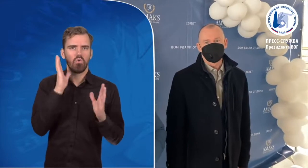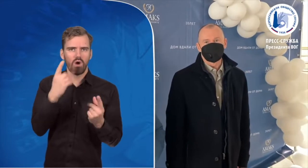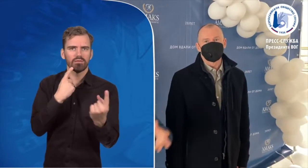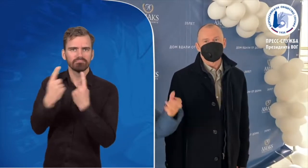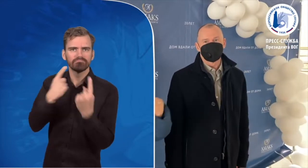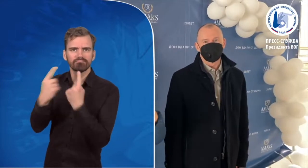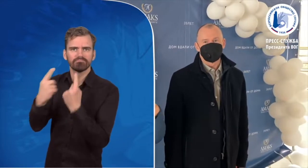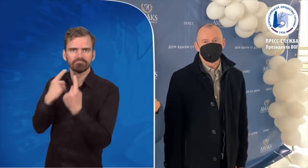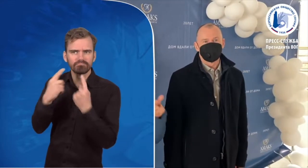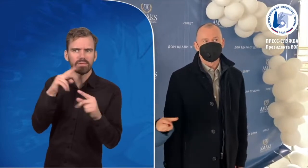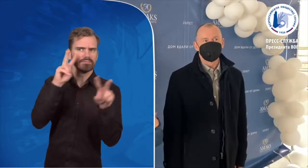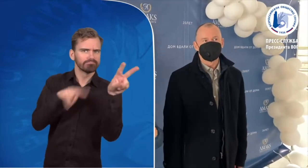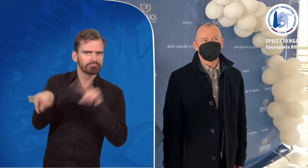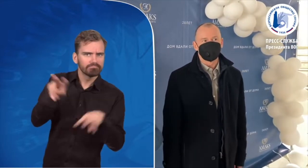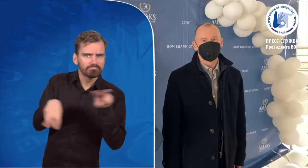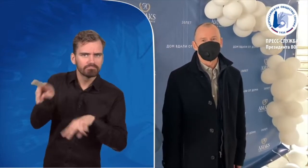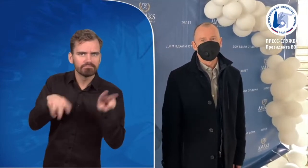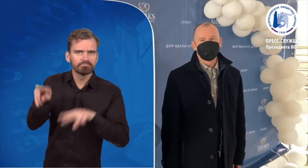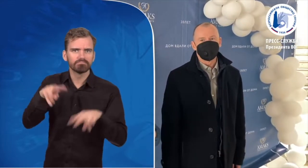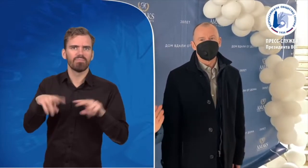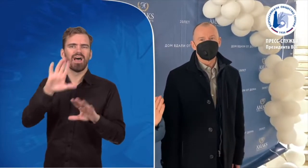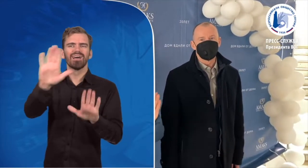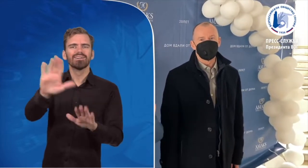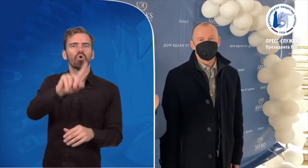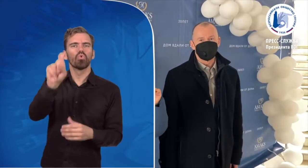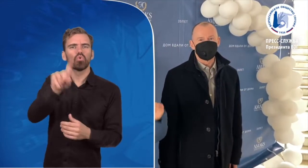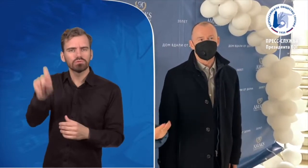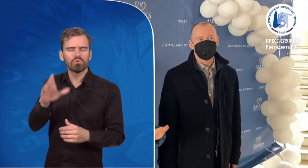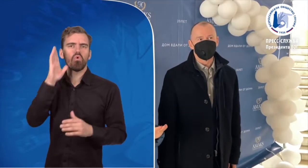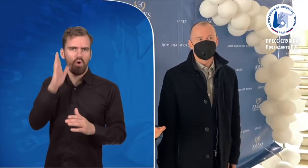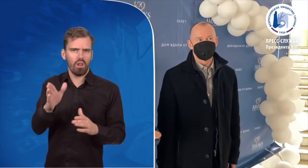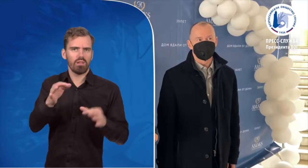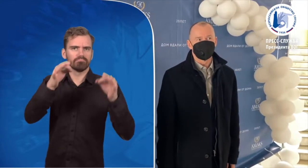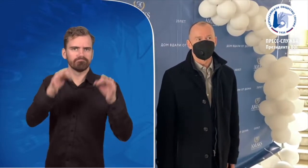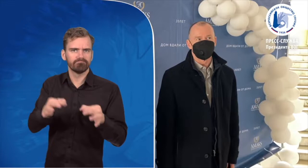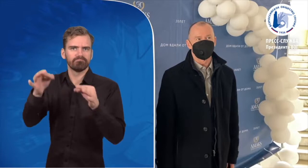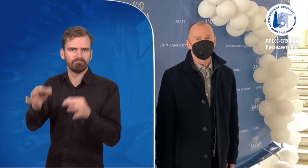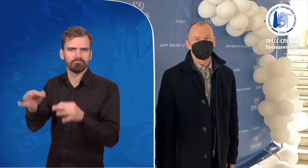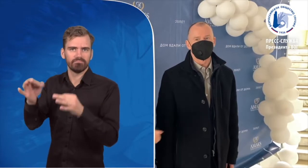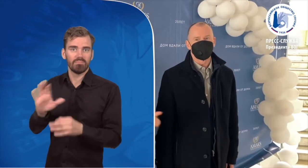so that they take them into account.